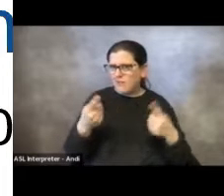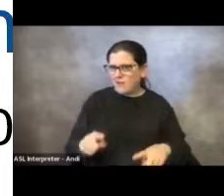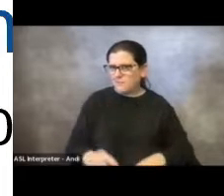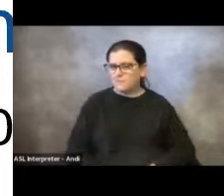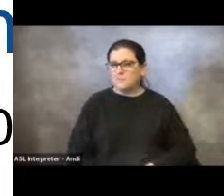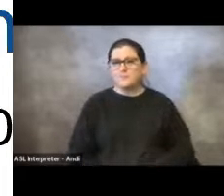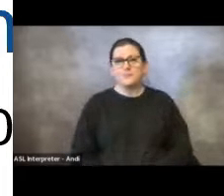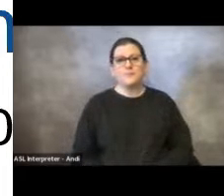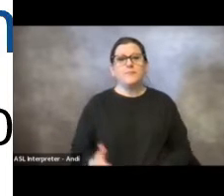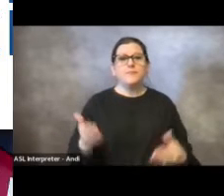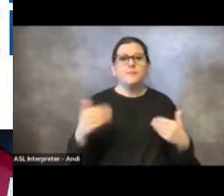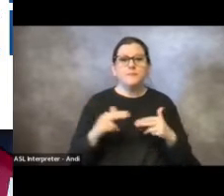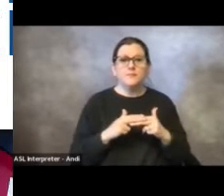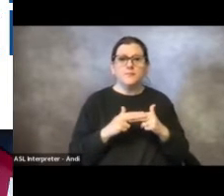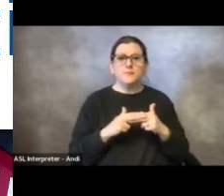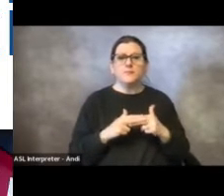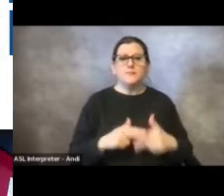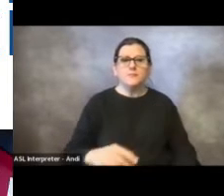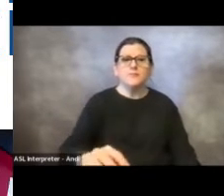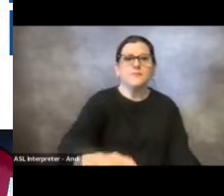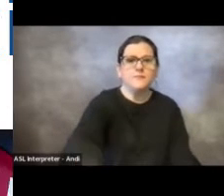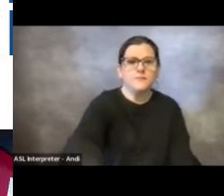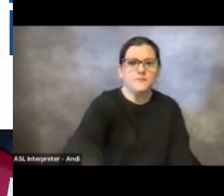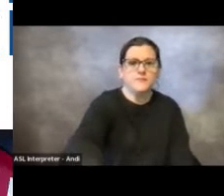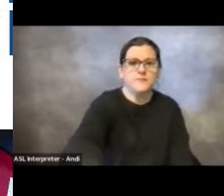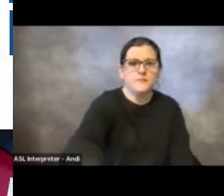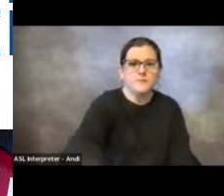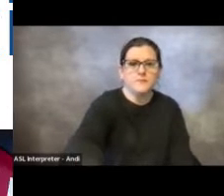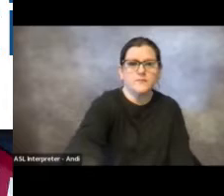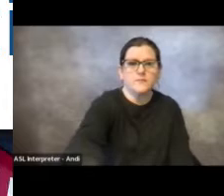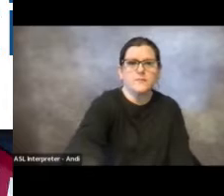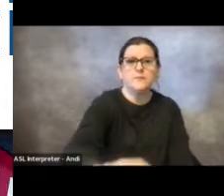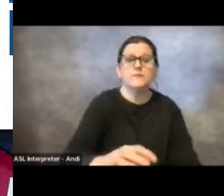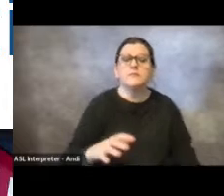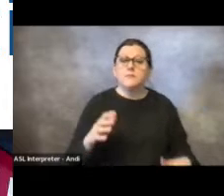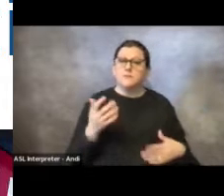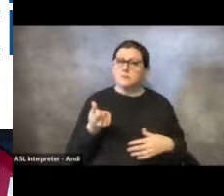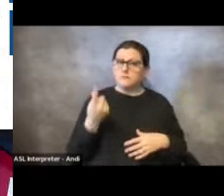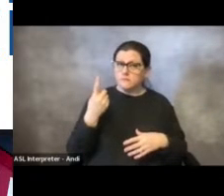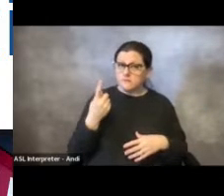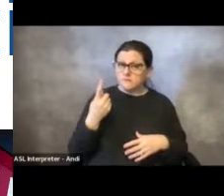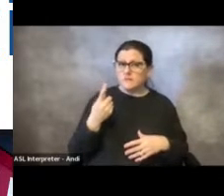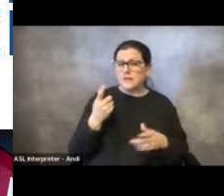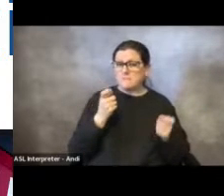slide. So as you can imagine, just managing so many different